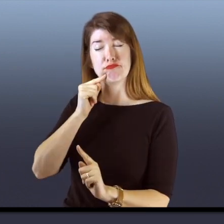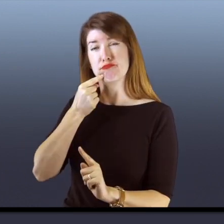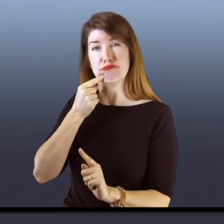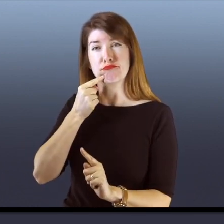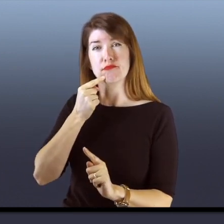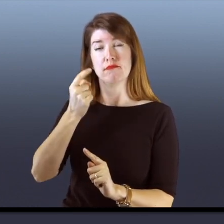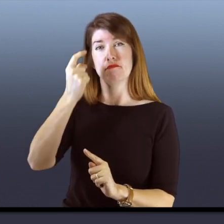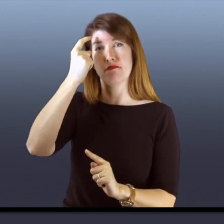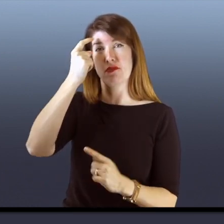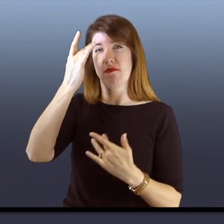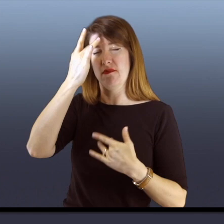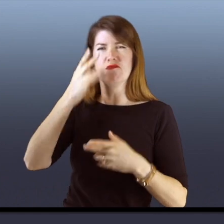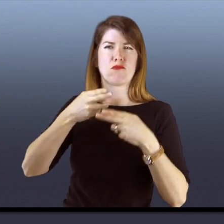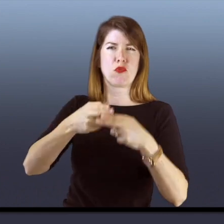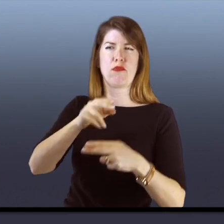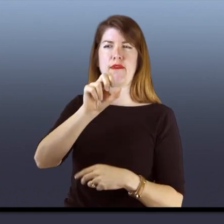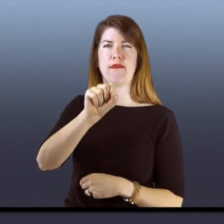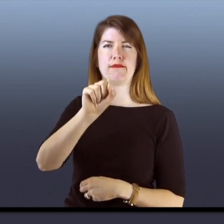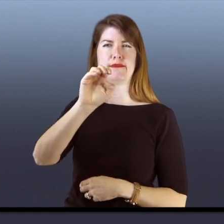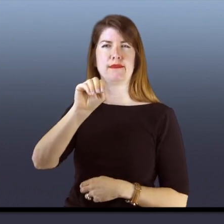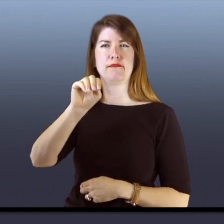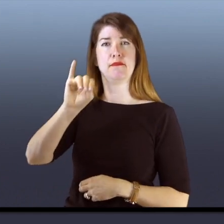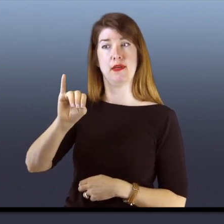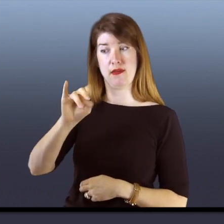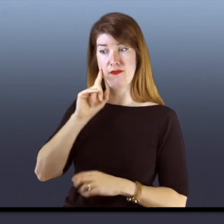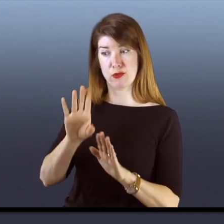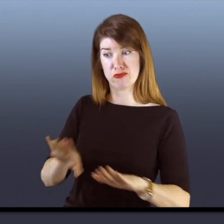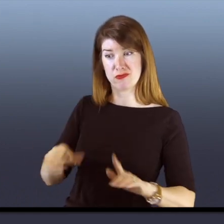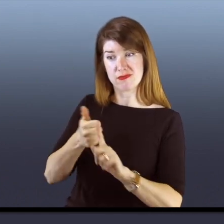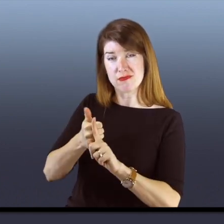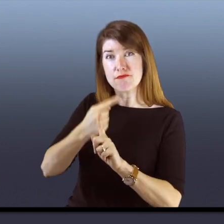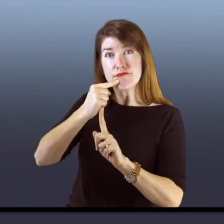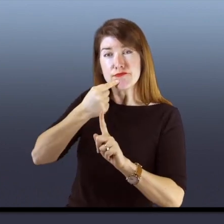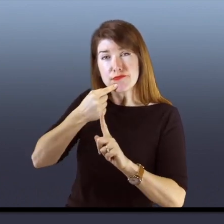and children with serious emotional disturbance are likely greater than the deaf population,